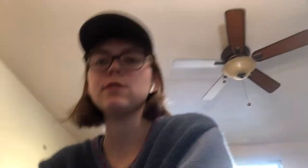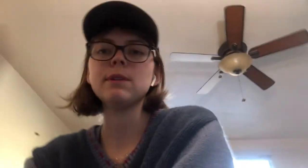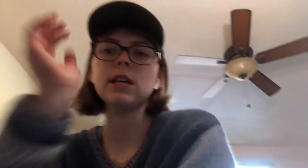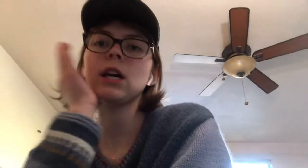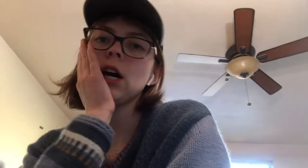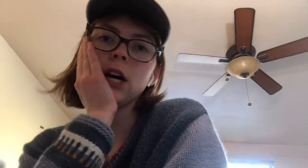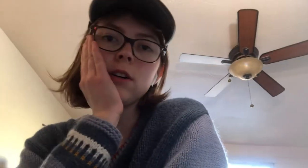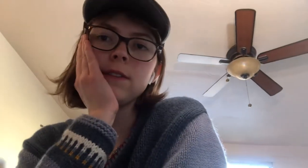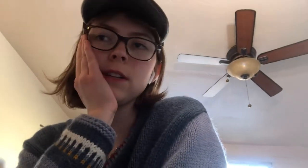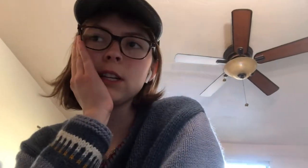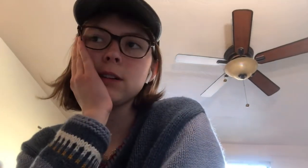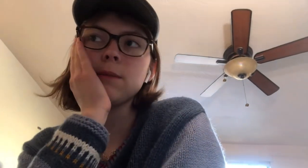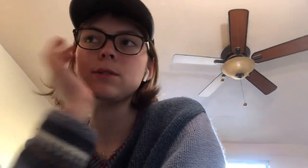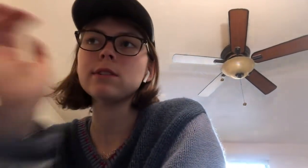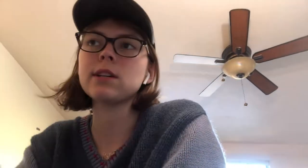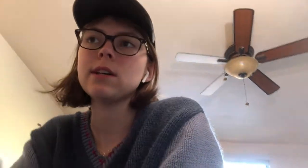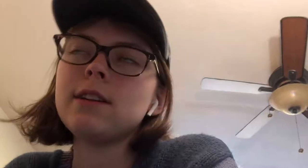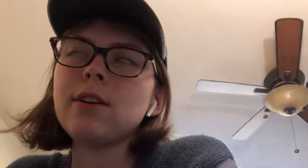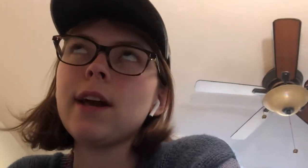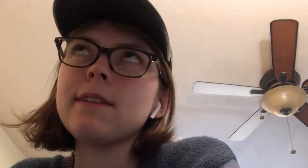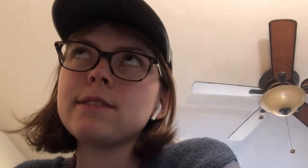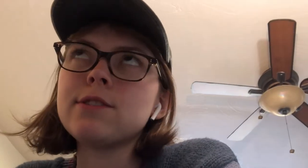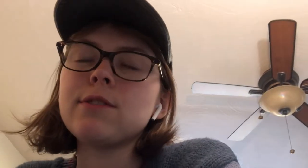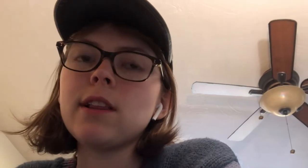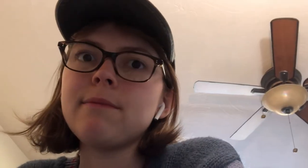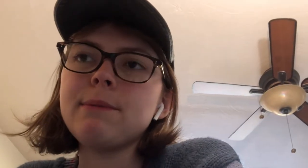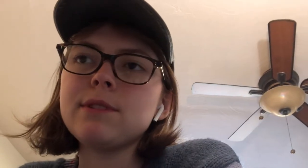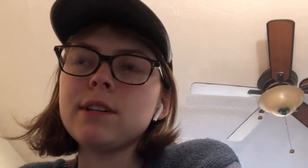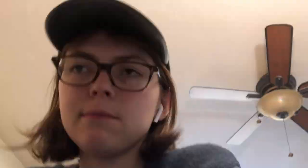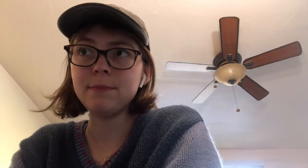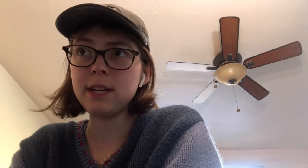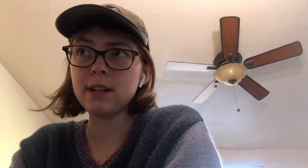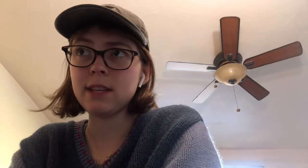been like i don't even like it on music okay that's not true i love my music but none thing